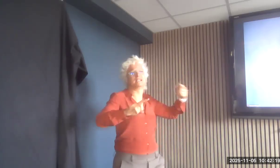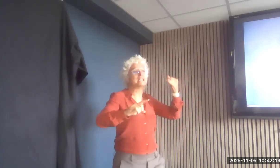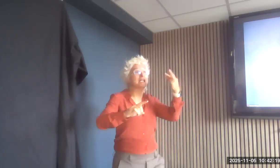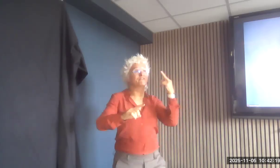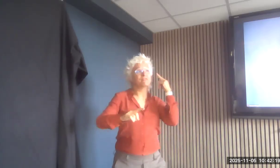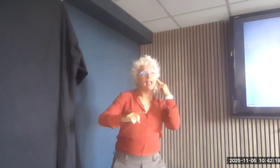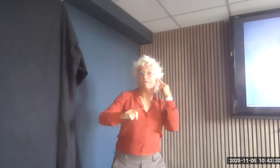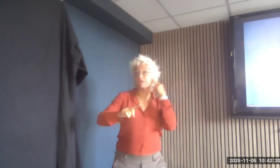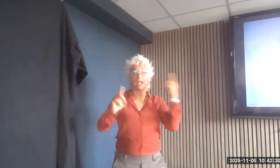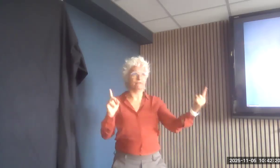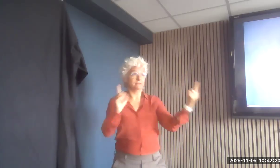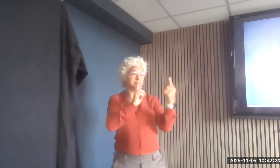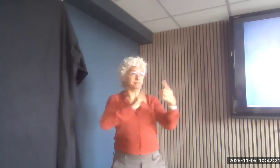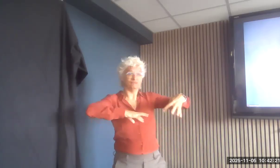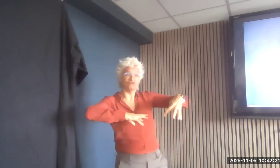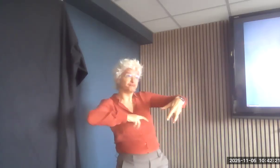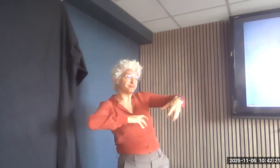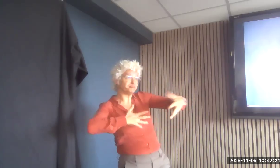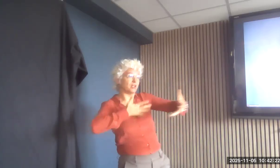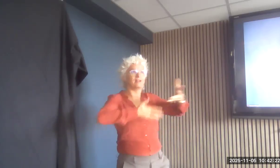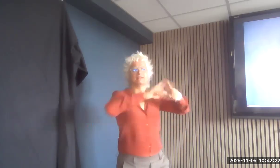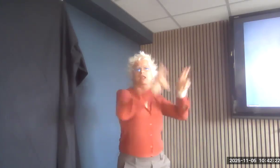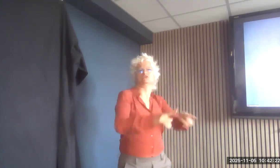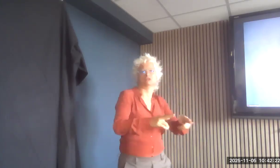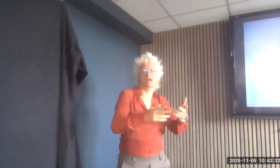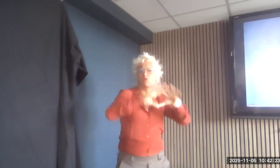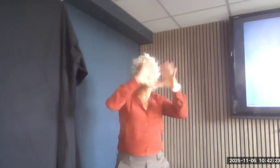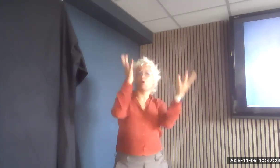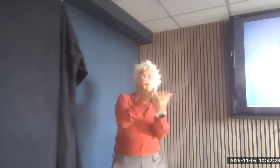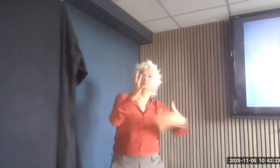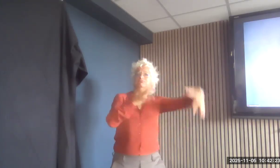So, of course, there were instances of deaf gatherings that used International Sign before then.